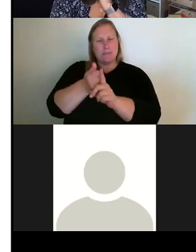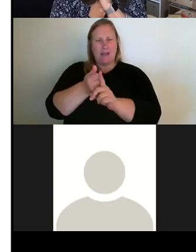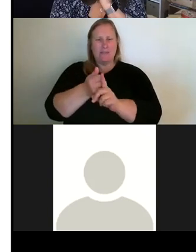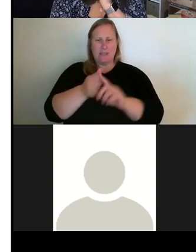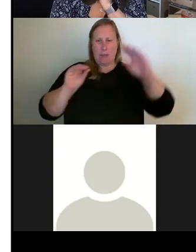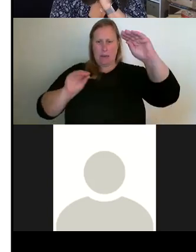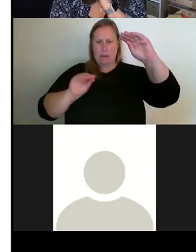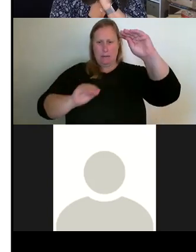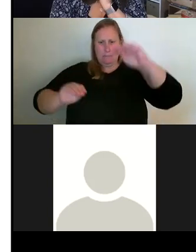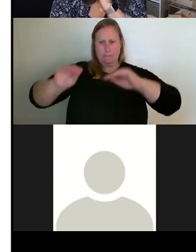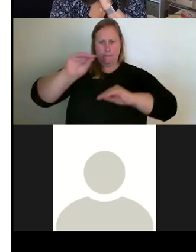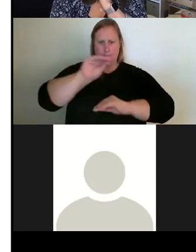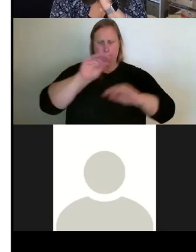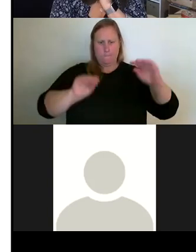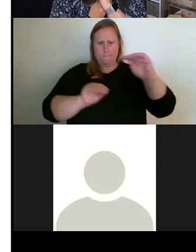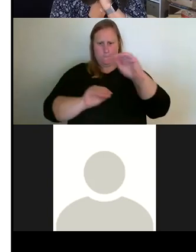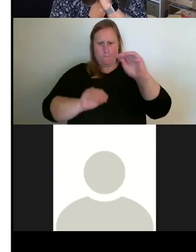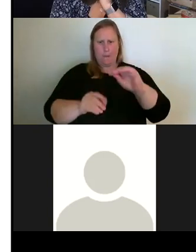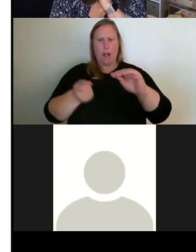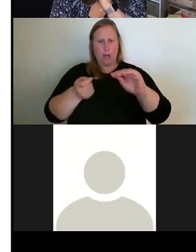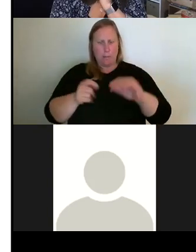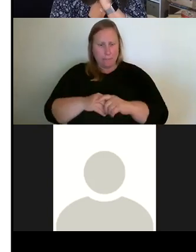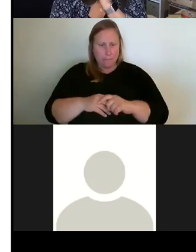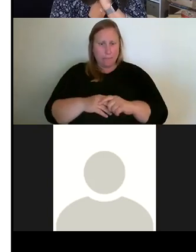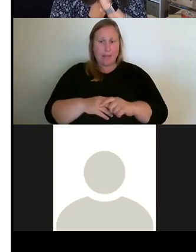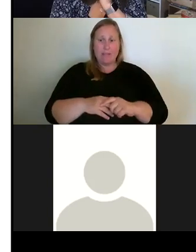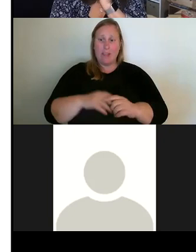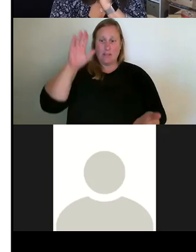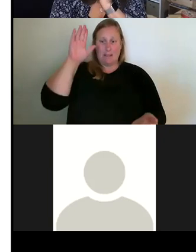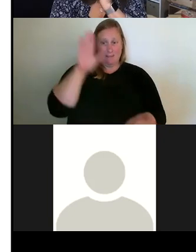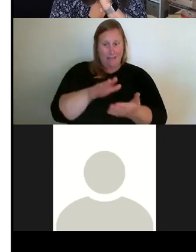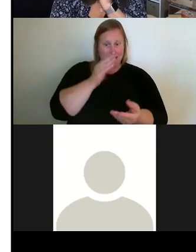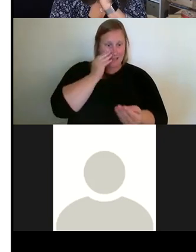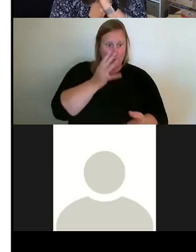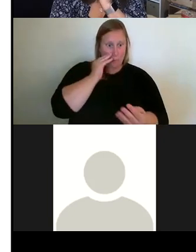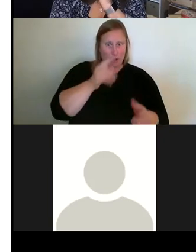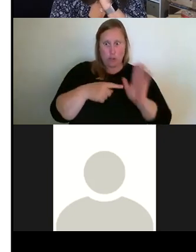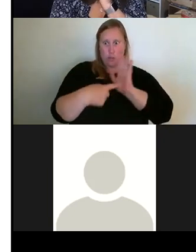displays on the screen. There is less information presented all at the same time.